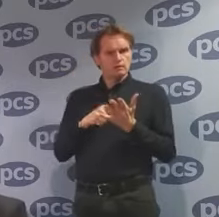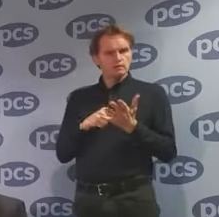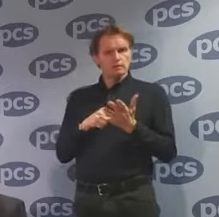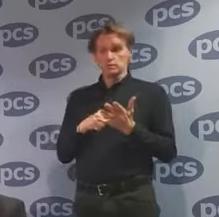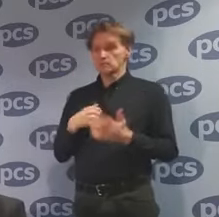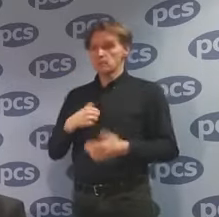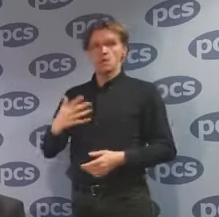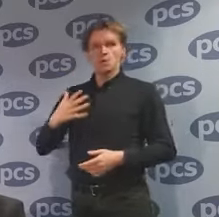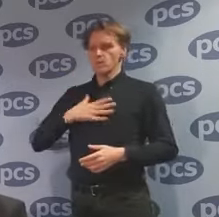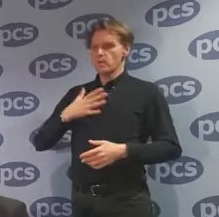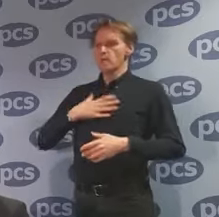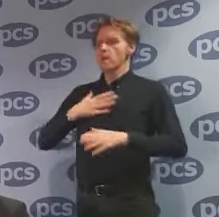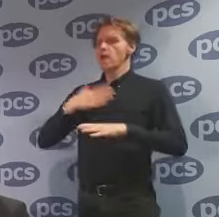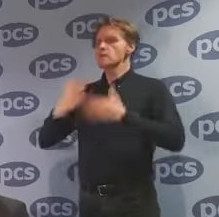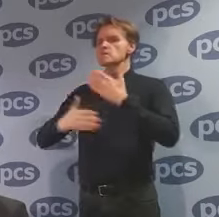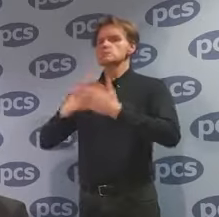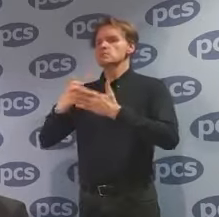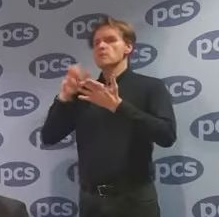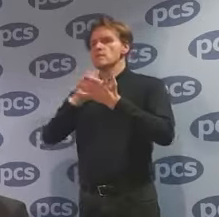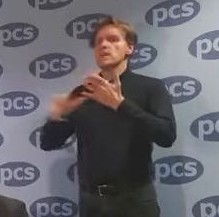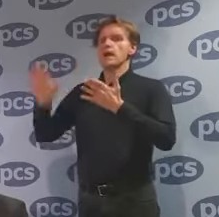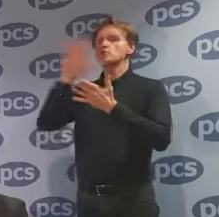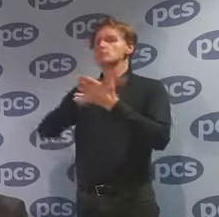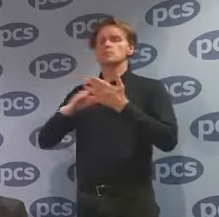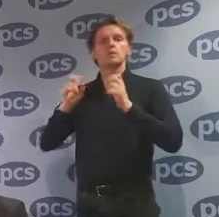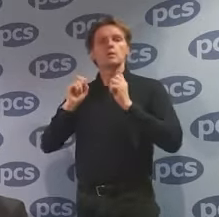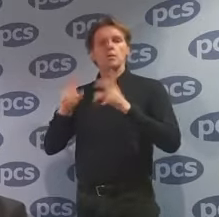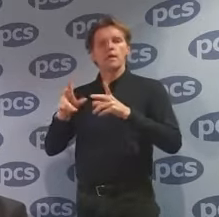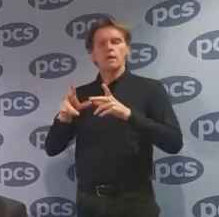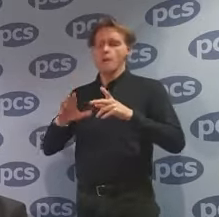move to some national system that covered all civil servants in the same